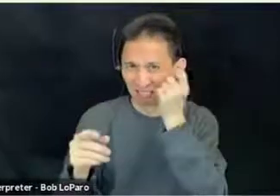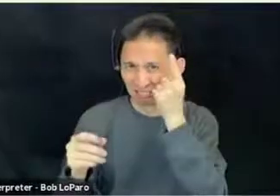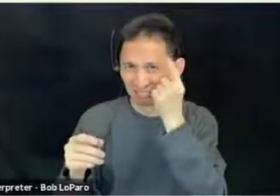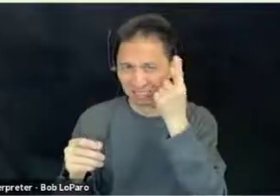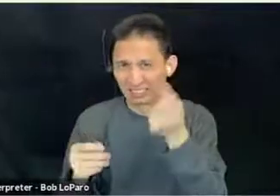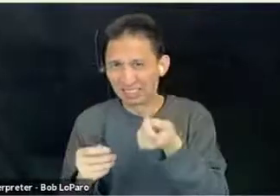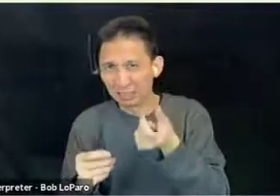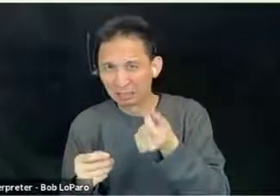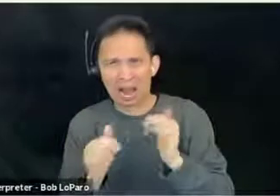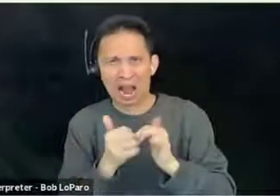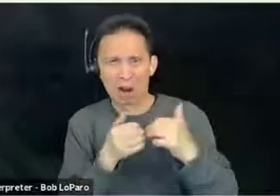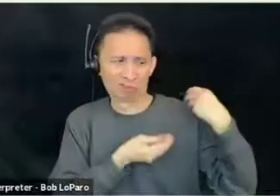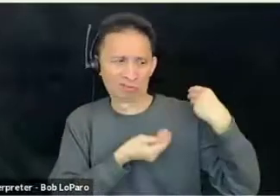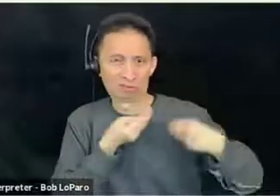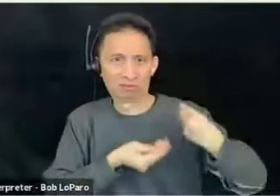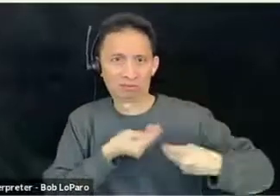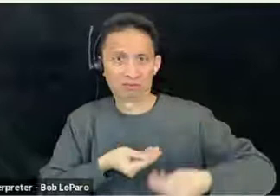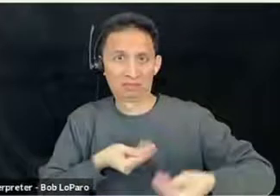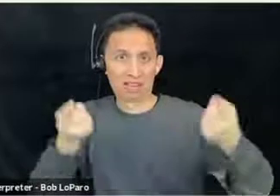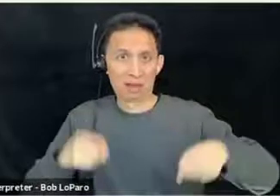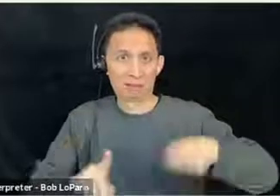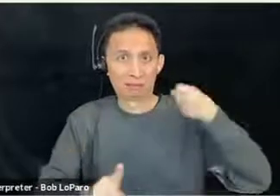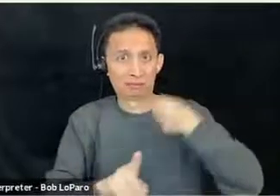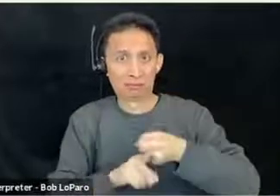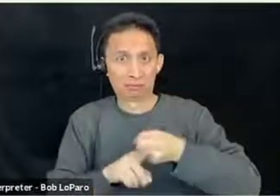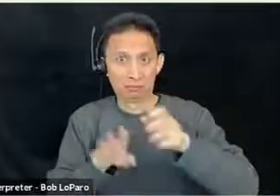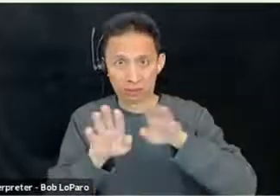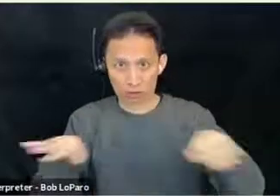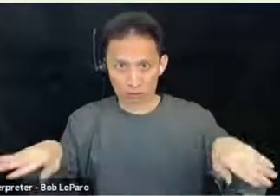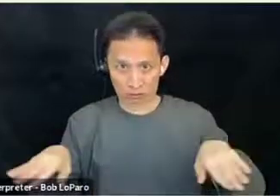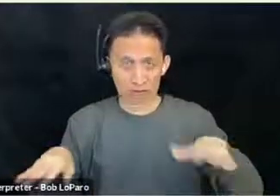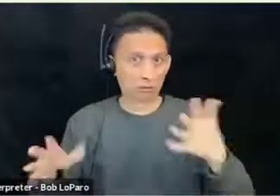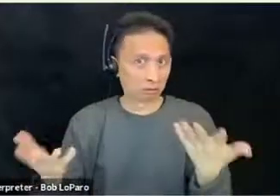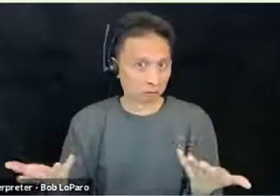about how this happens within families.